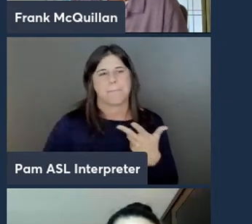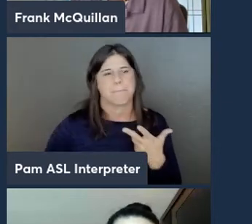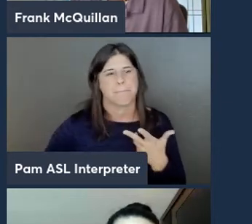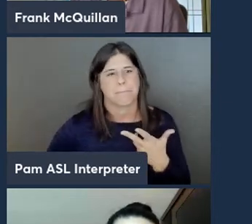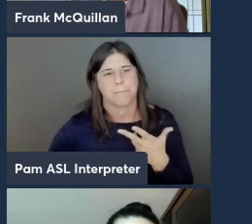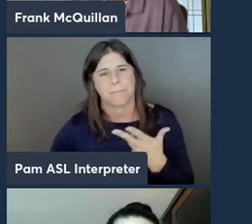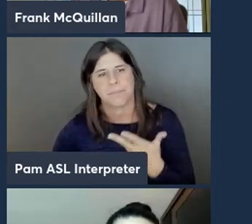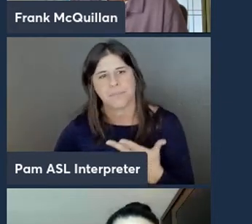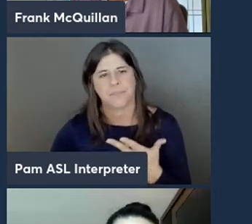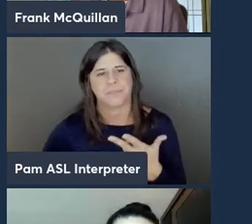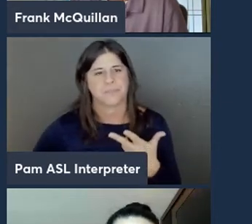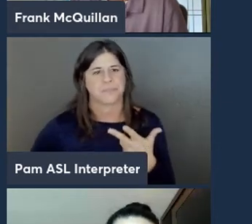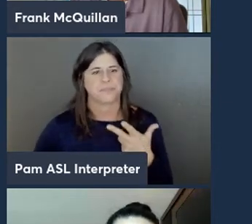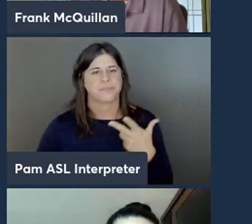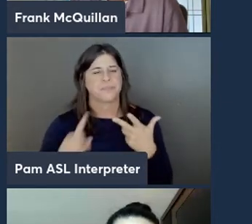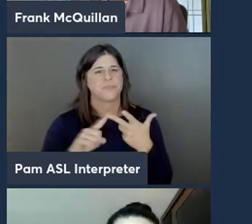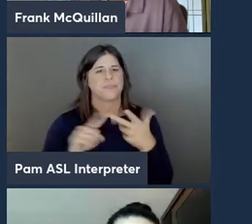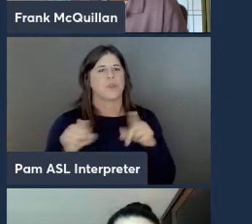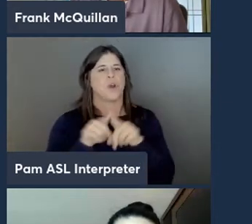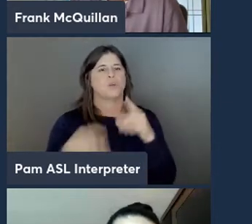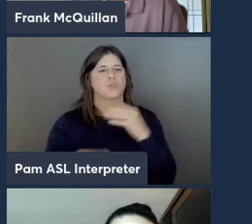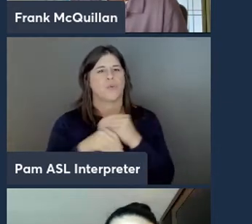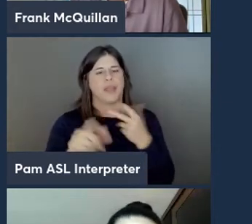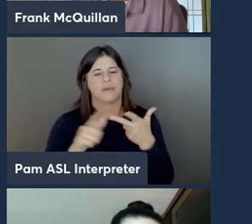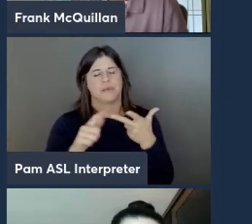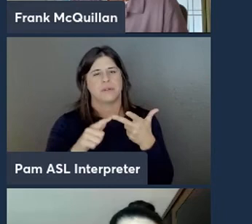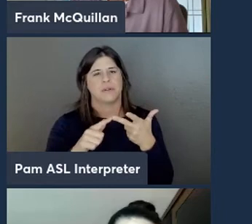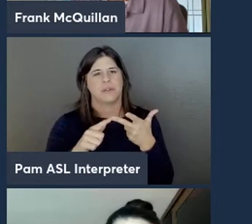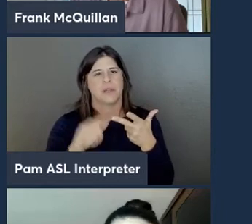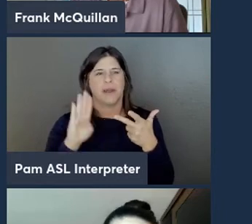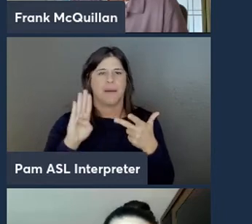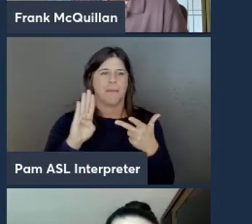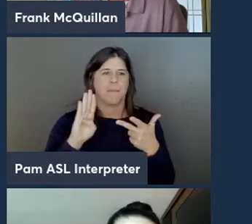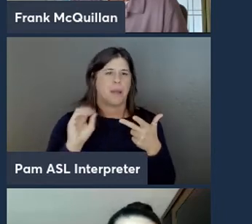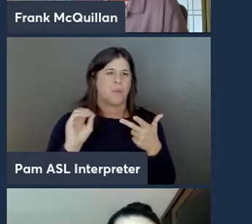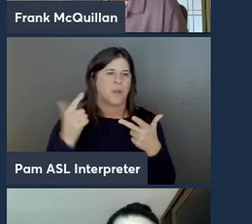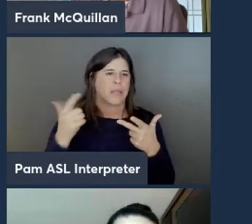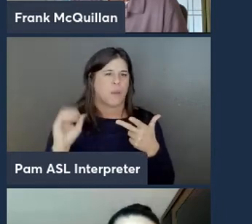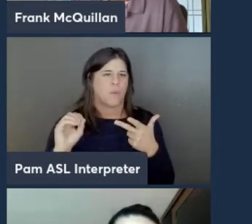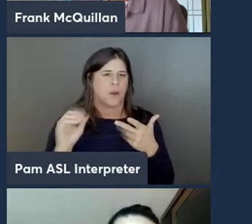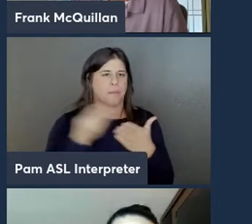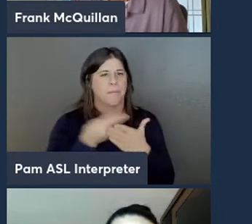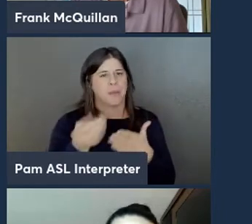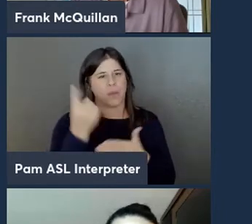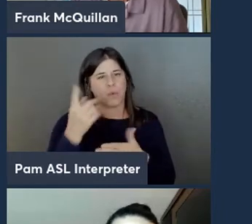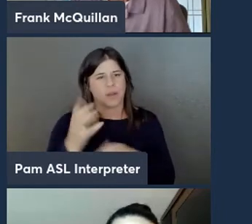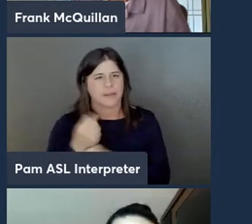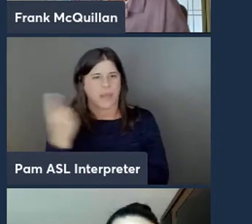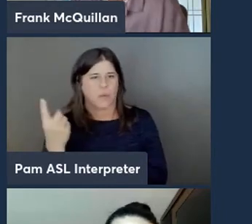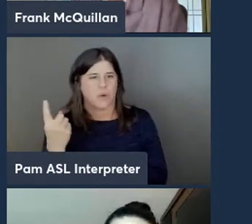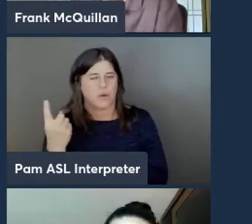And we're going to also add another one that's like buy one, get one. So we're doing different kinds